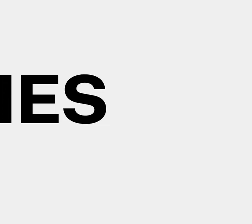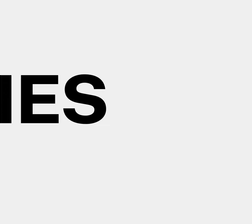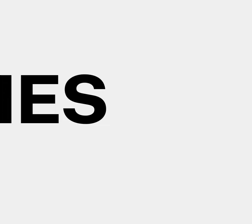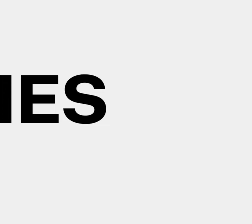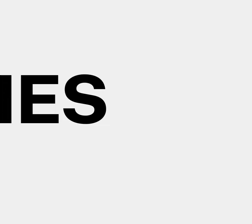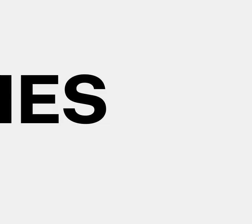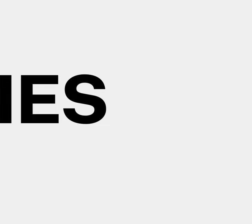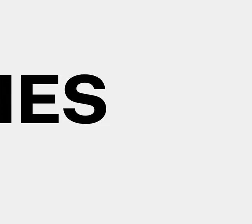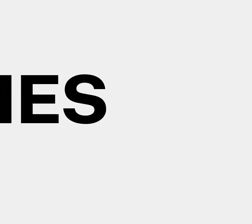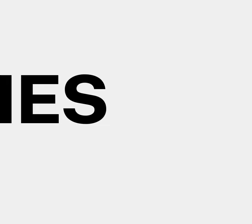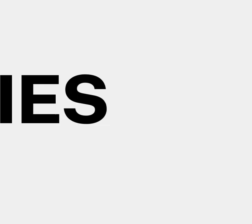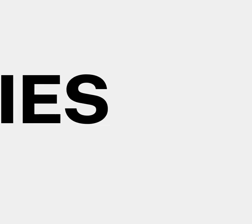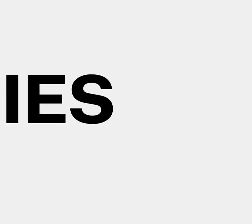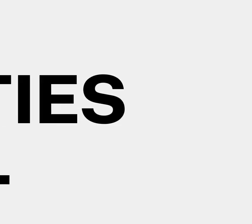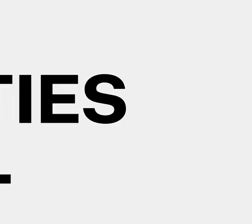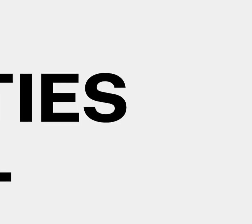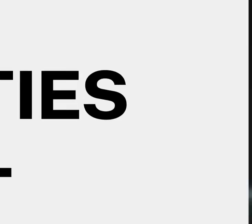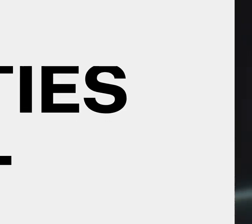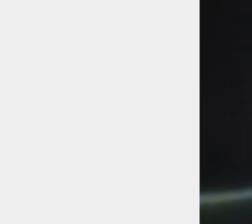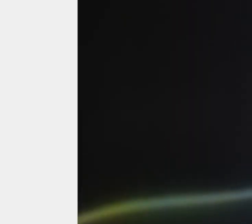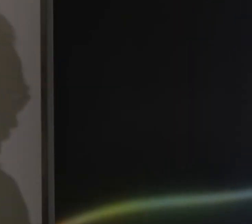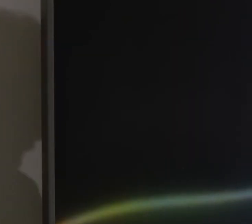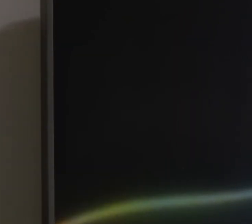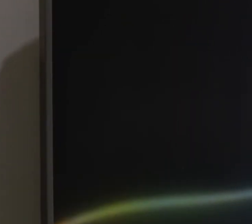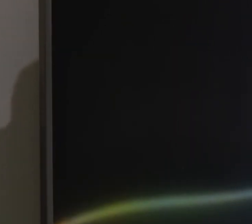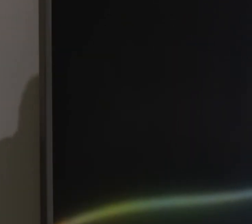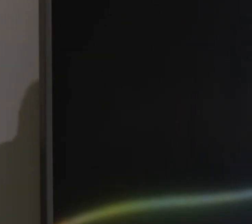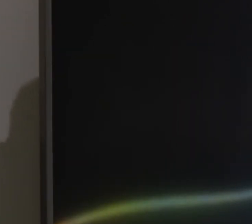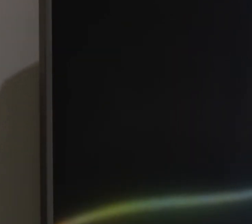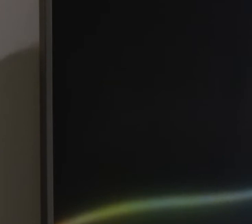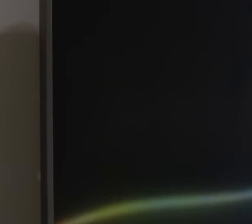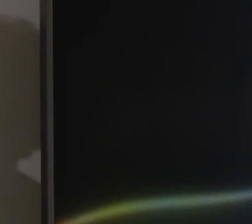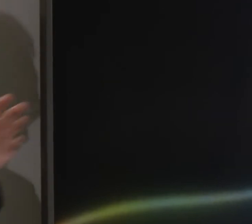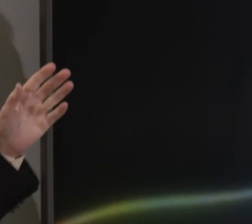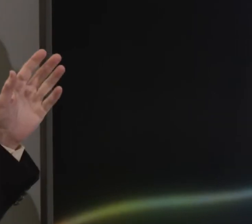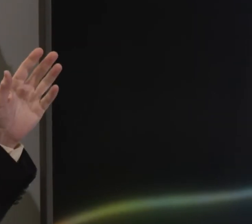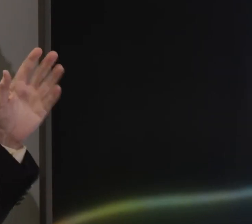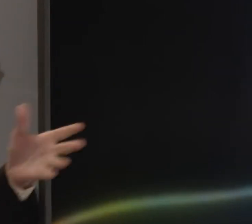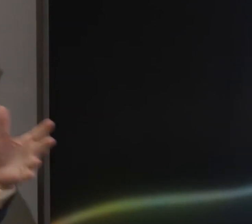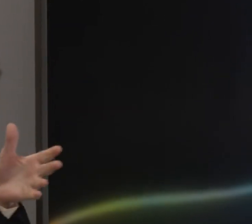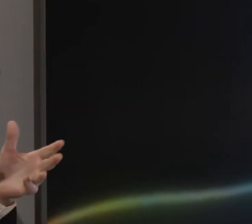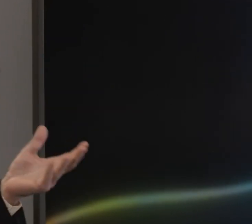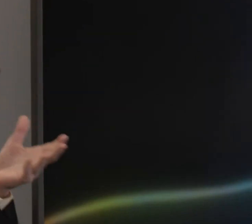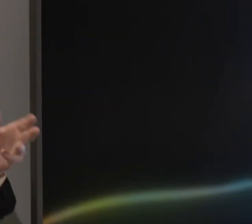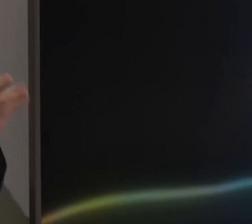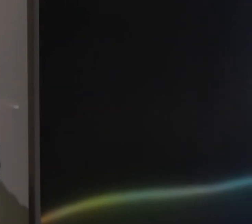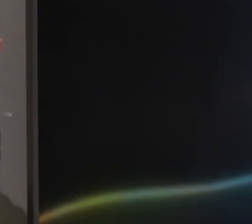My thanks. First of all, thanks to Michael. Thanks to Kanisha Williams for the arrangements to Jojo and Daniel. It takes a village to do this kind of thing.